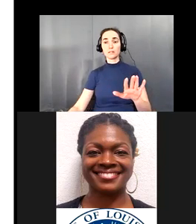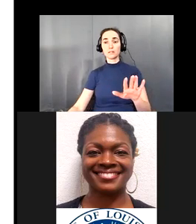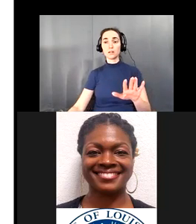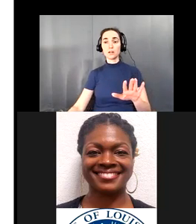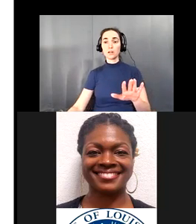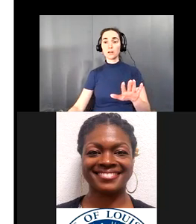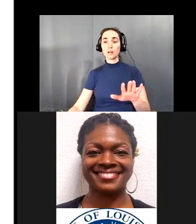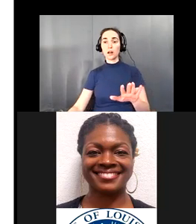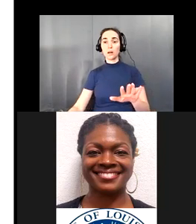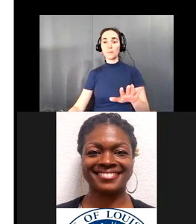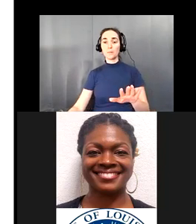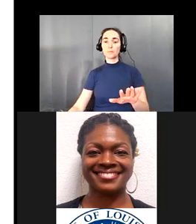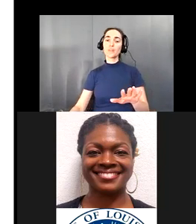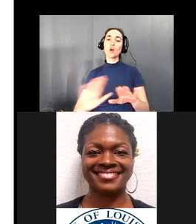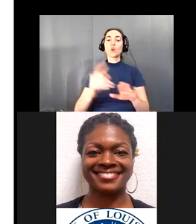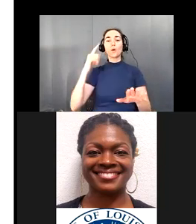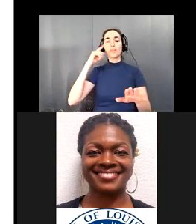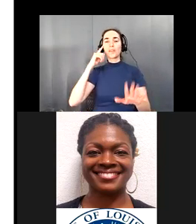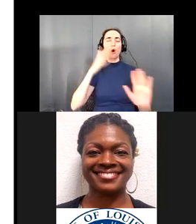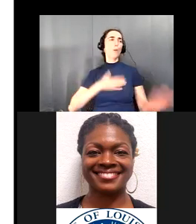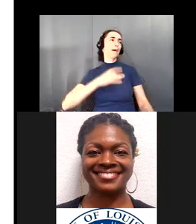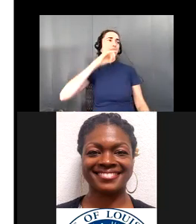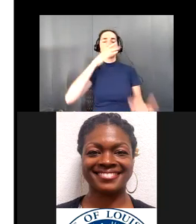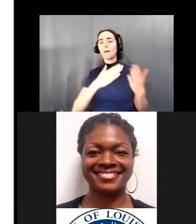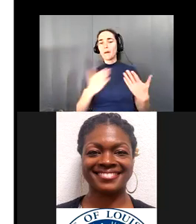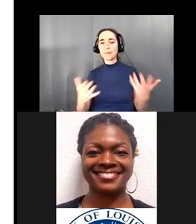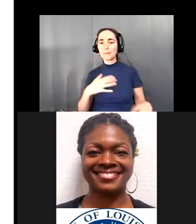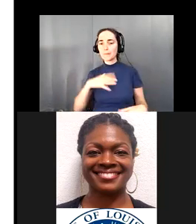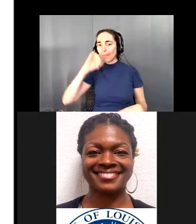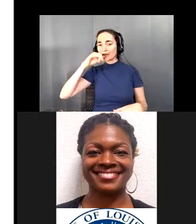16:15:01 Even if they're 20. 16:15:05 You know, my child has never done